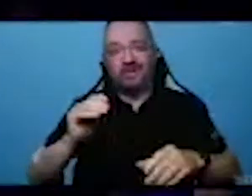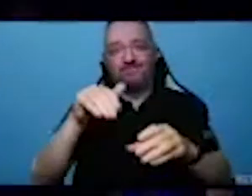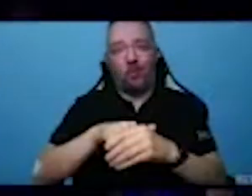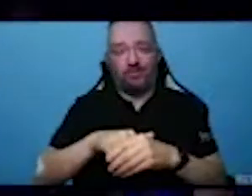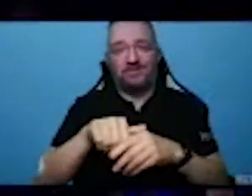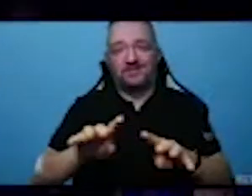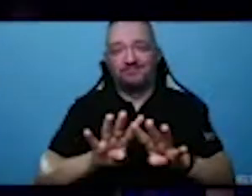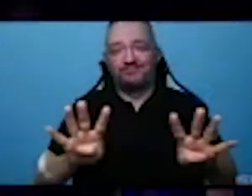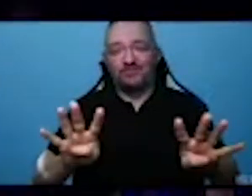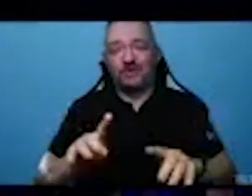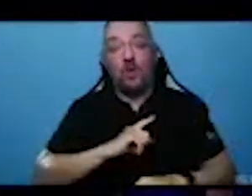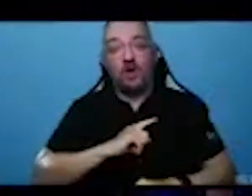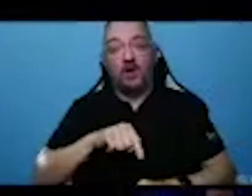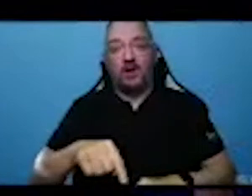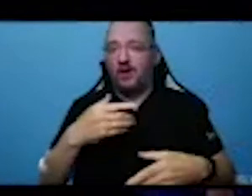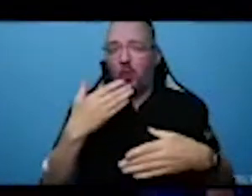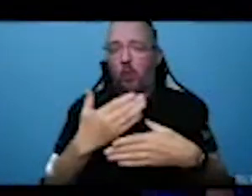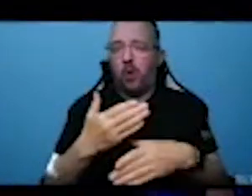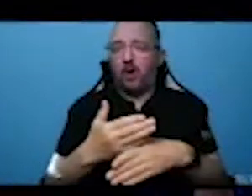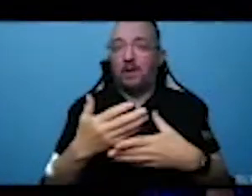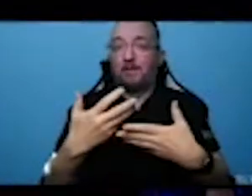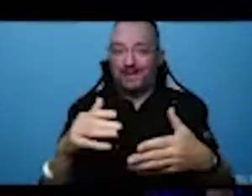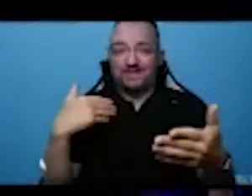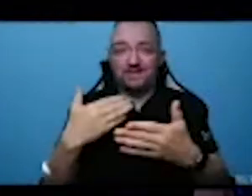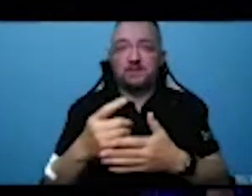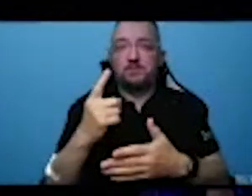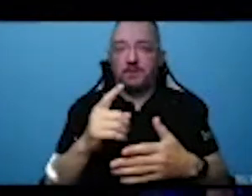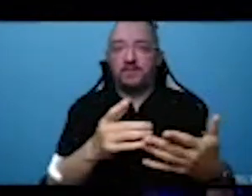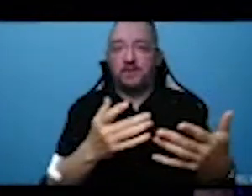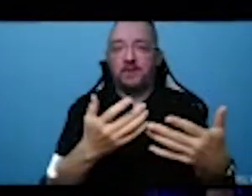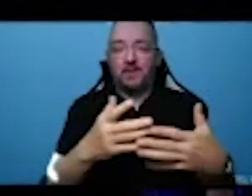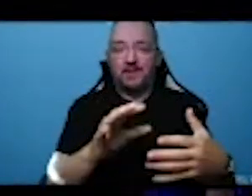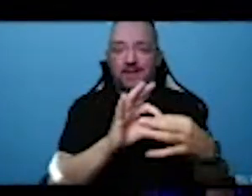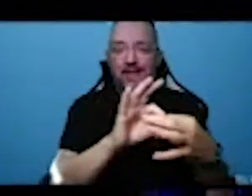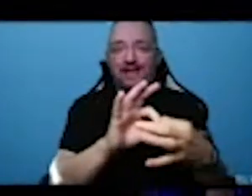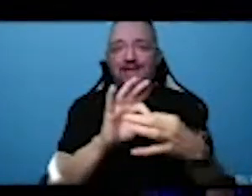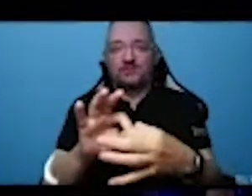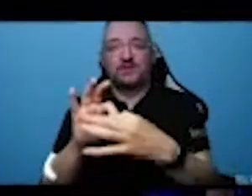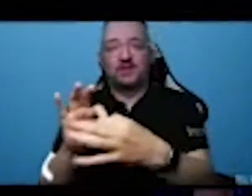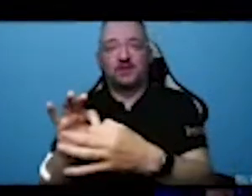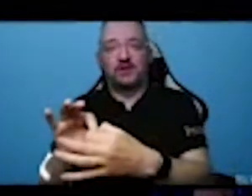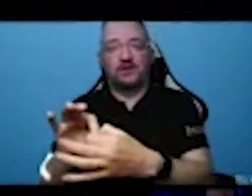we've done, but also the engagement that's happened and how we've spoken to people in communities across